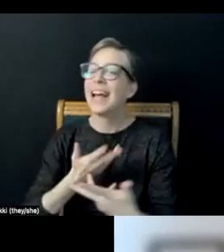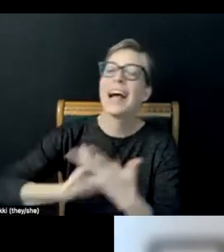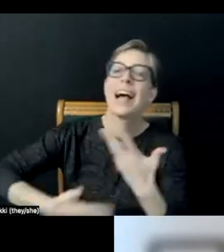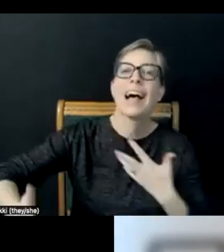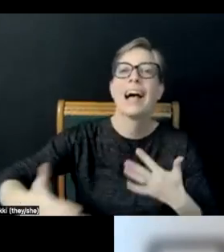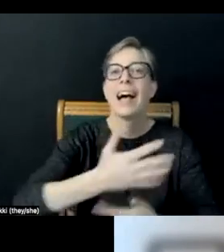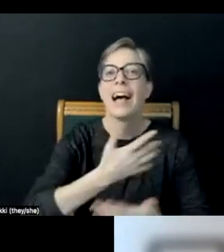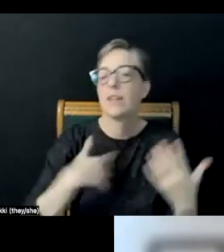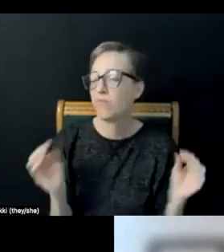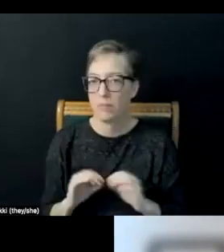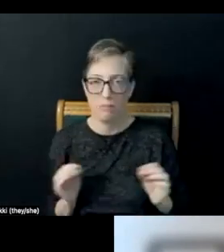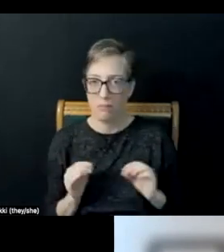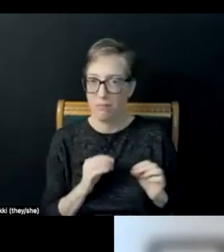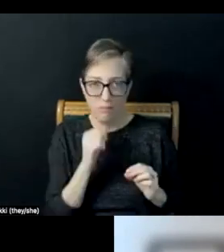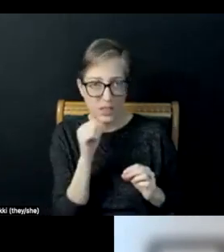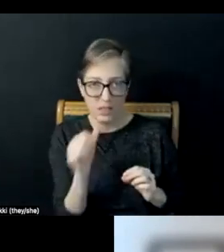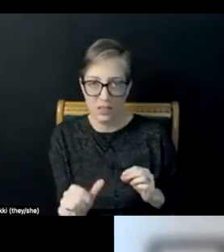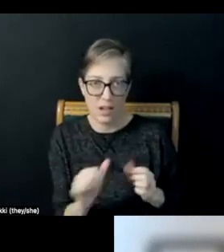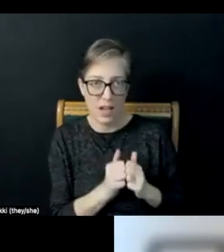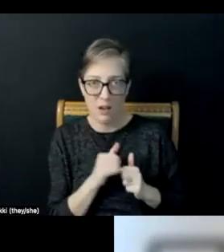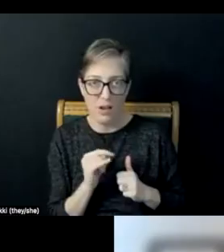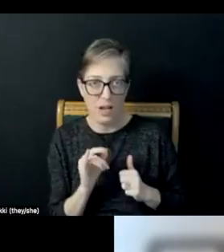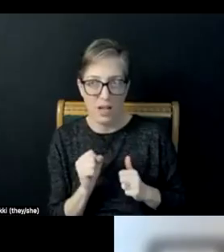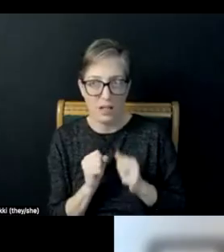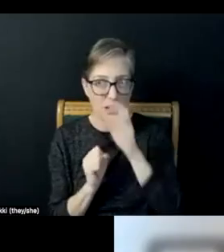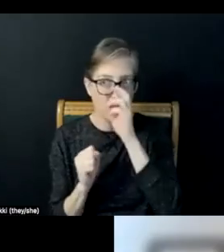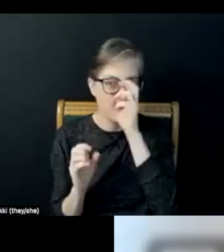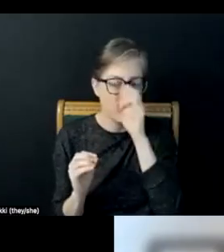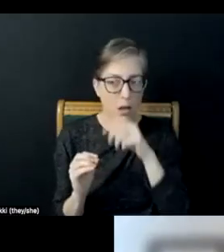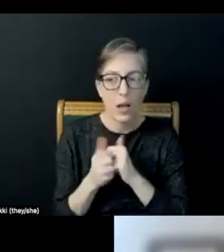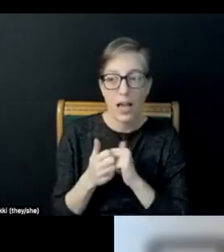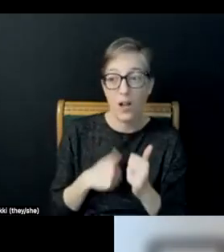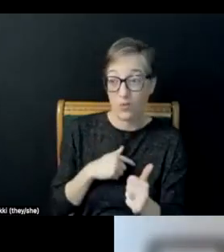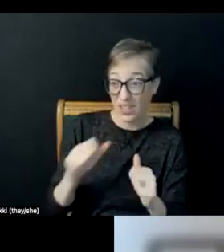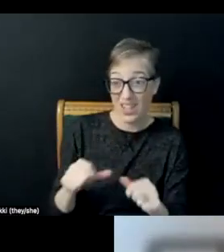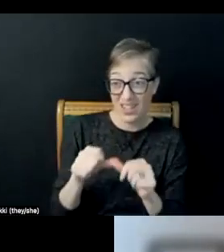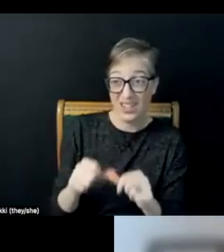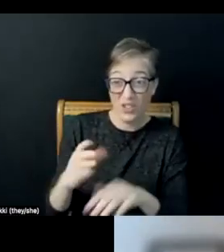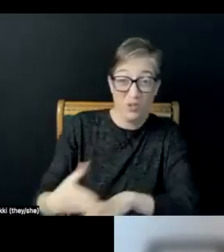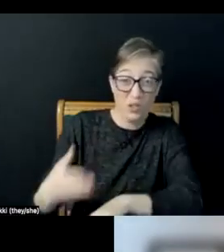I think there is something to be said for how we can continue to make those places more accessible.